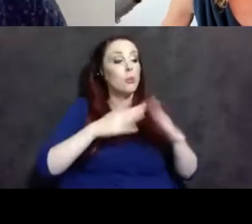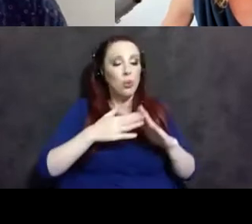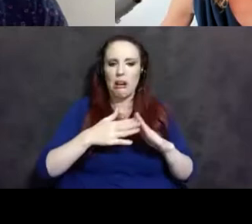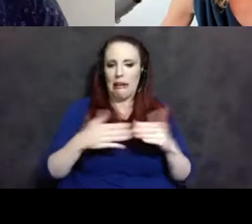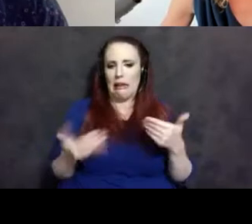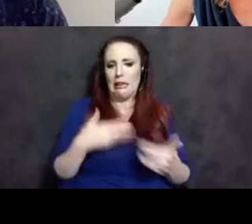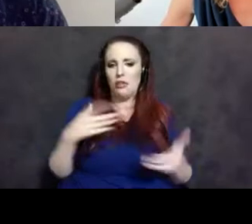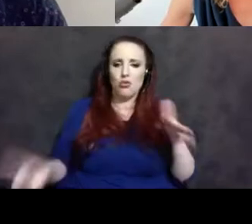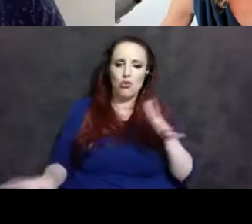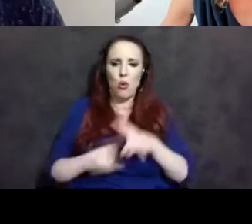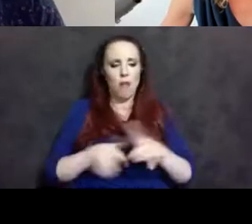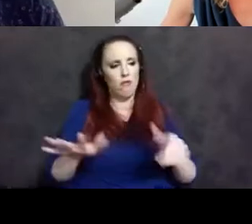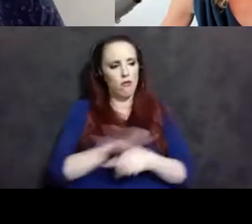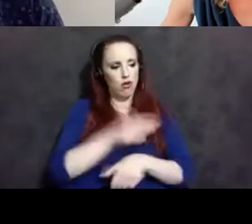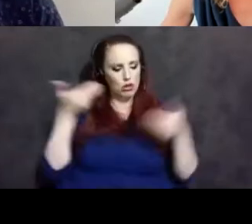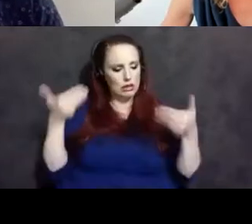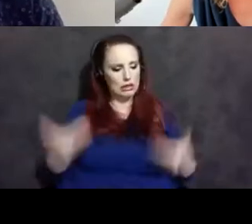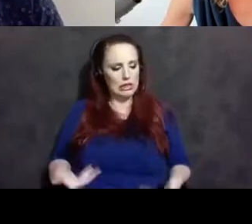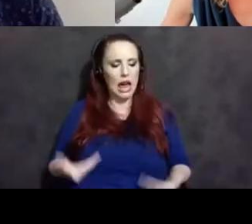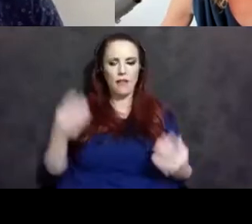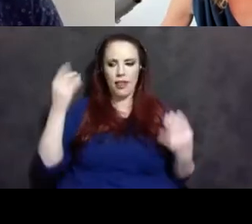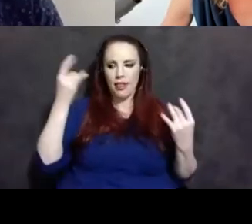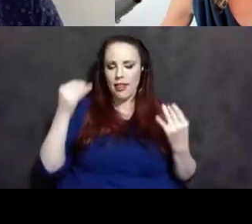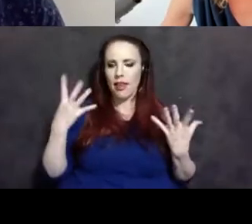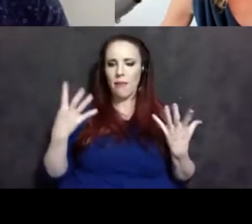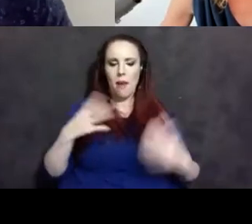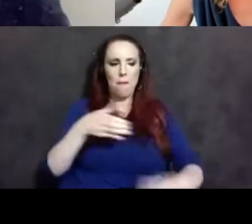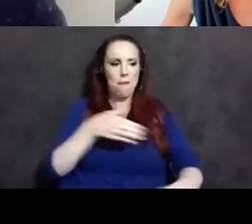about power and privilege and positionality.